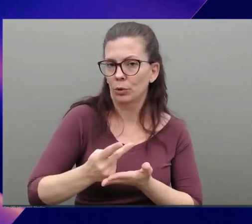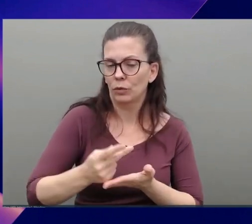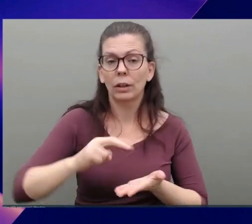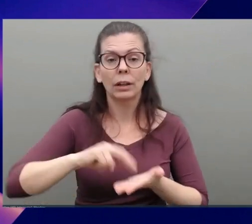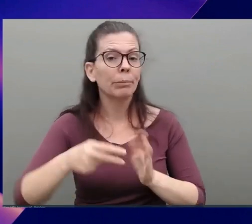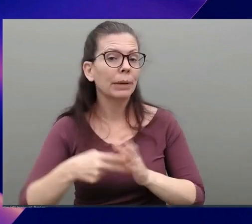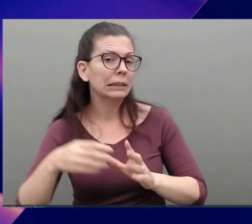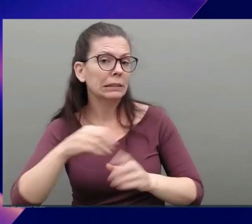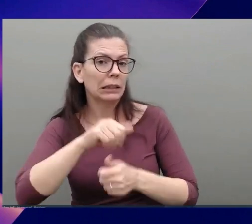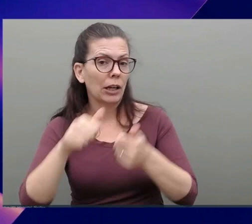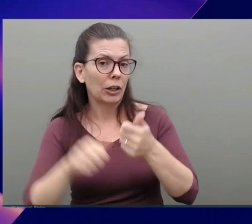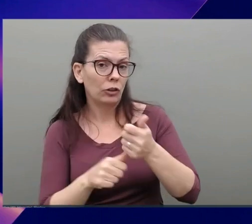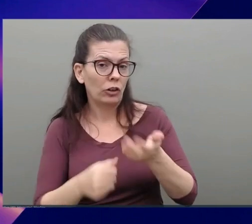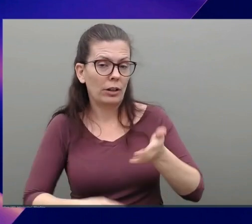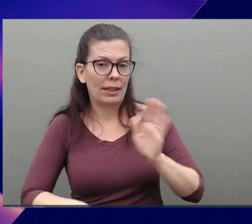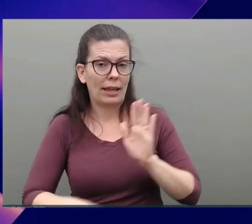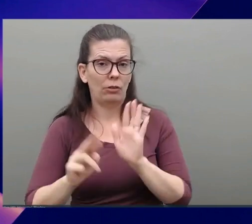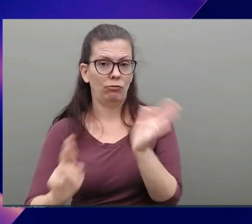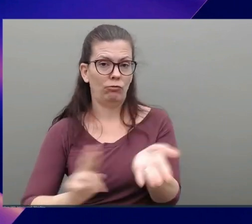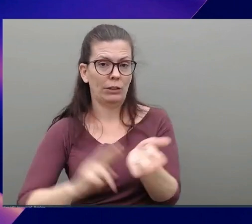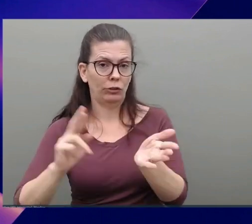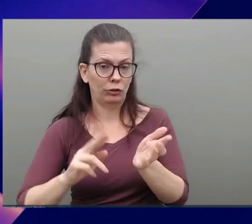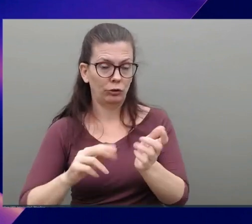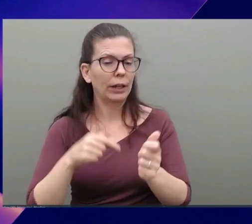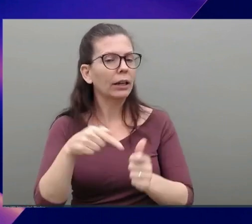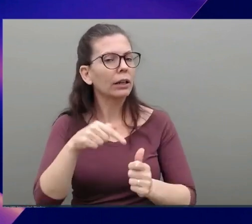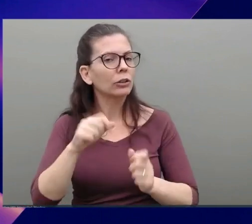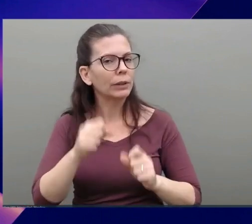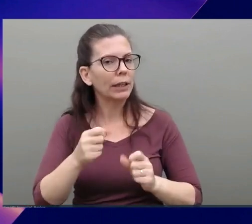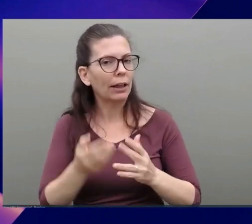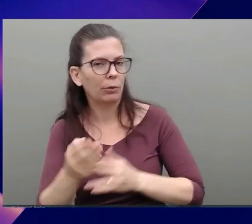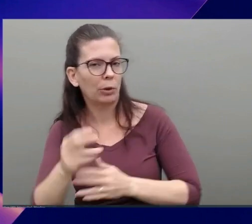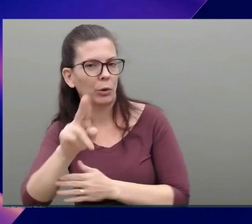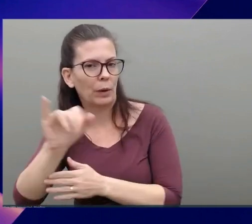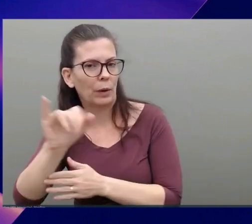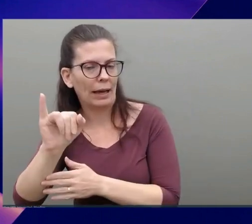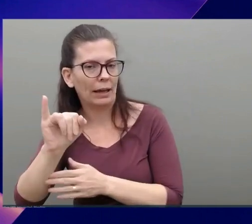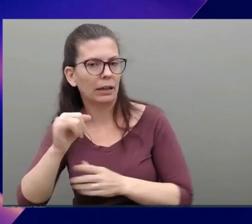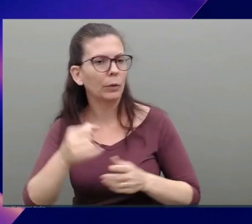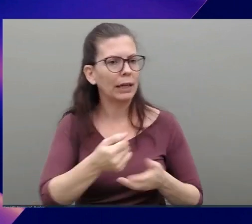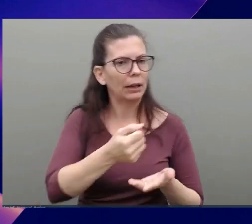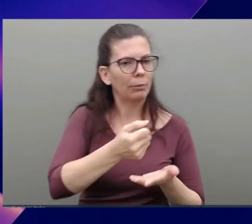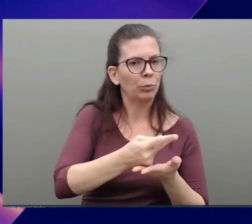users have the ability to, through the UI, approve or reject a model for deployment.